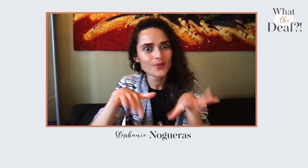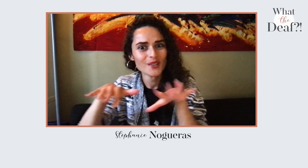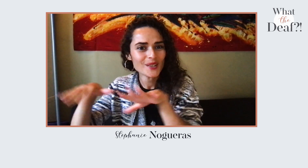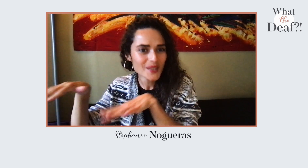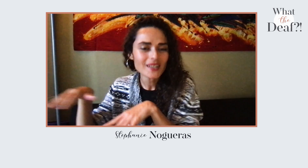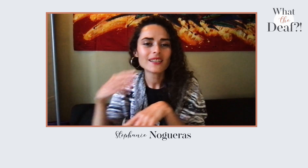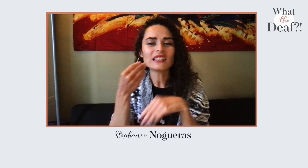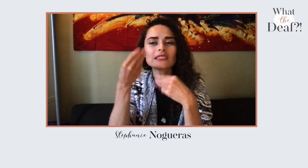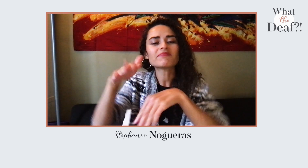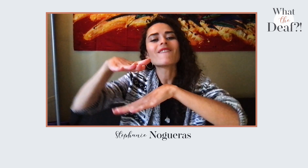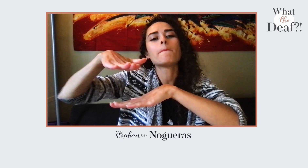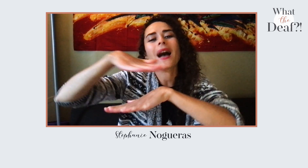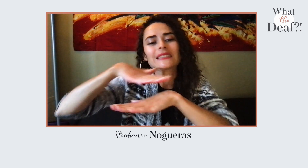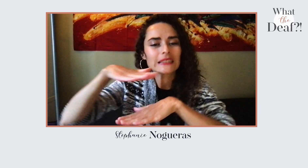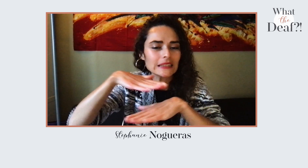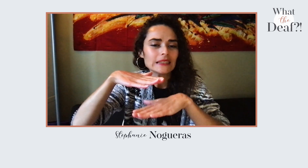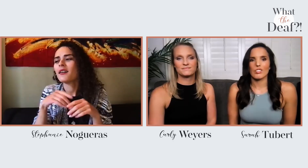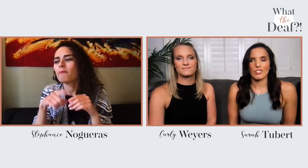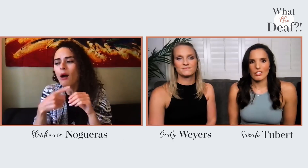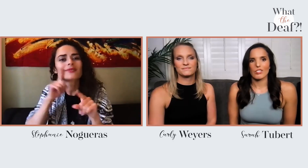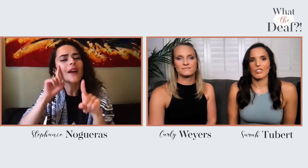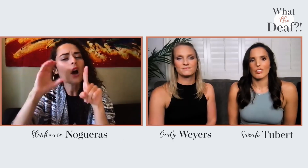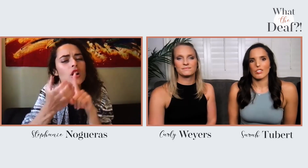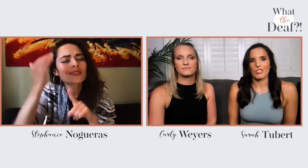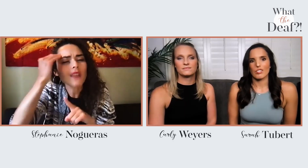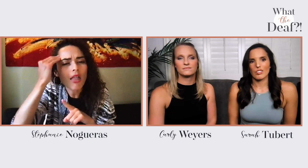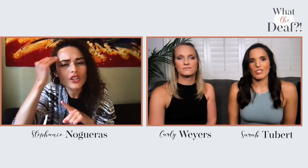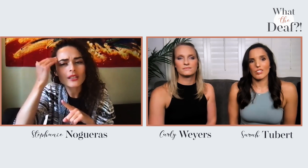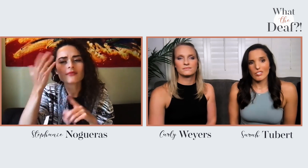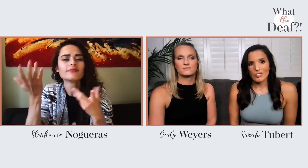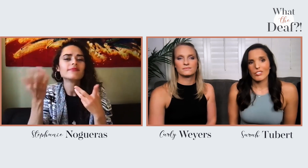The basic level of understanding of Deaf culture,